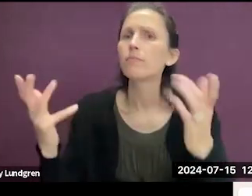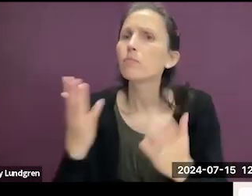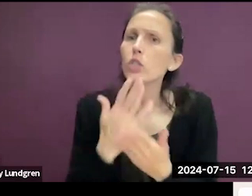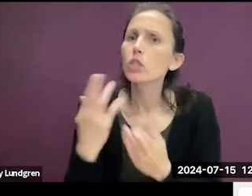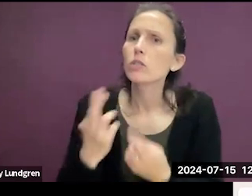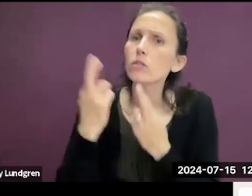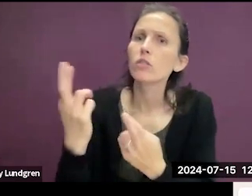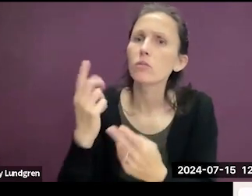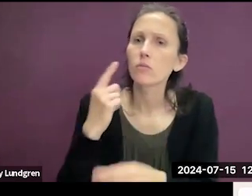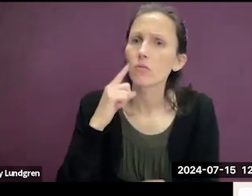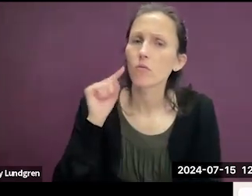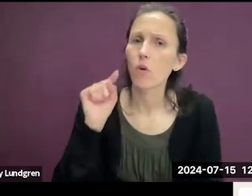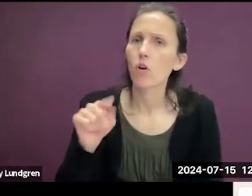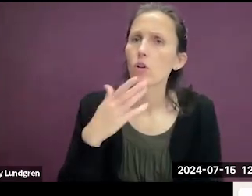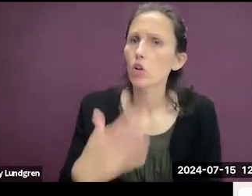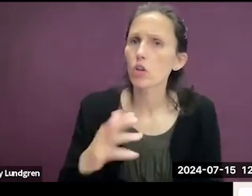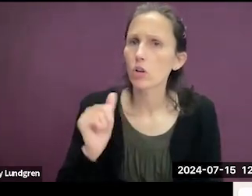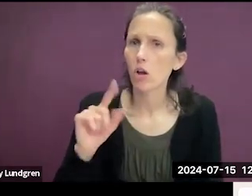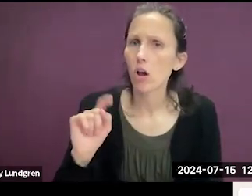for what some good alt-text might be?